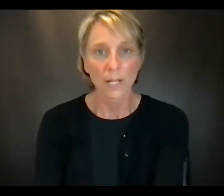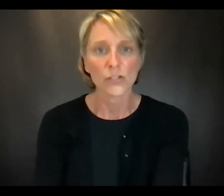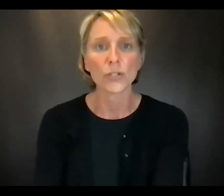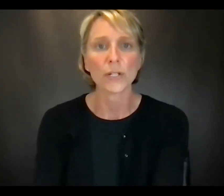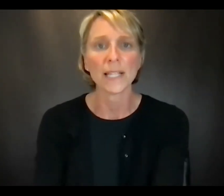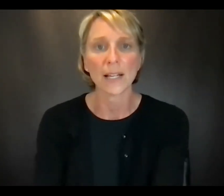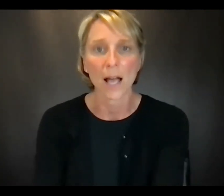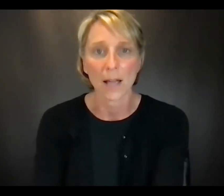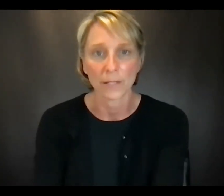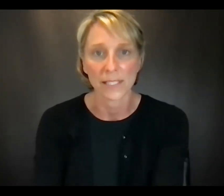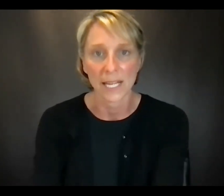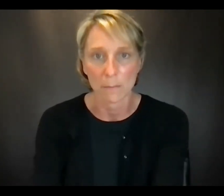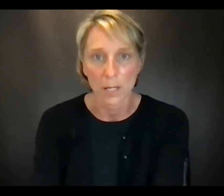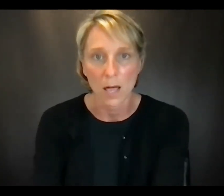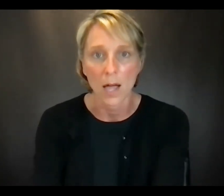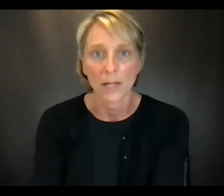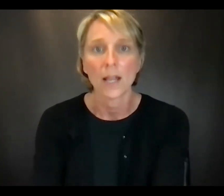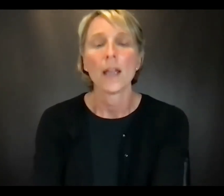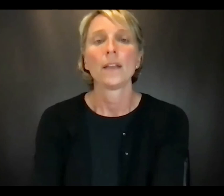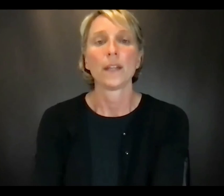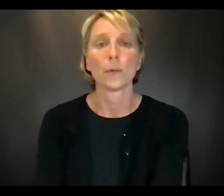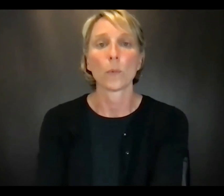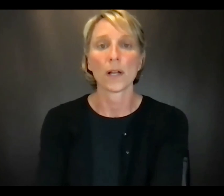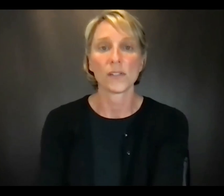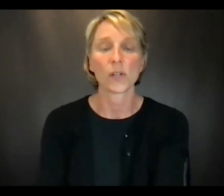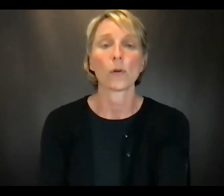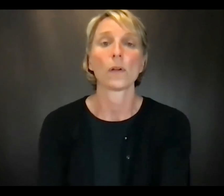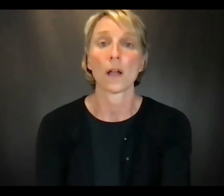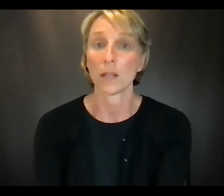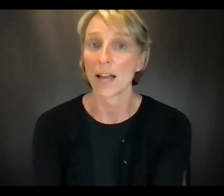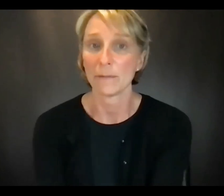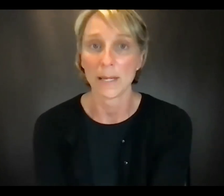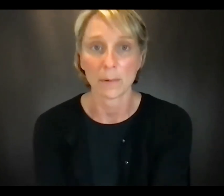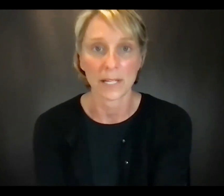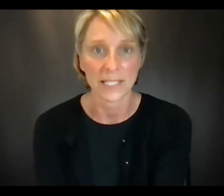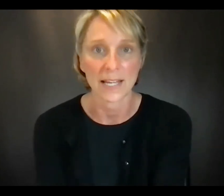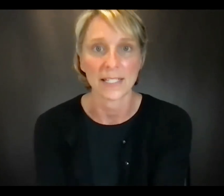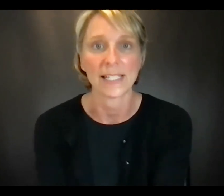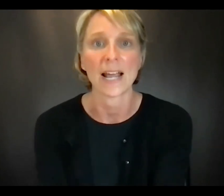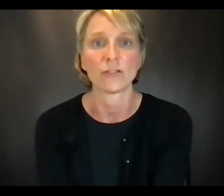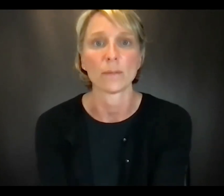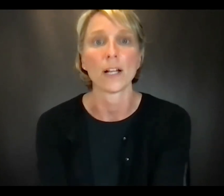so during that conference in Milan there was a lot of people in attendance and after much